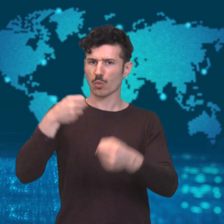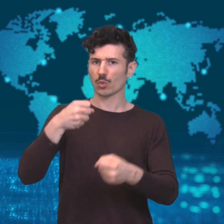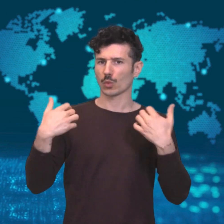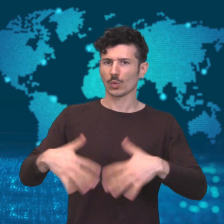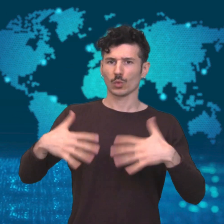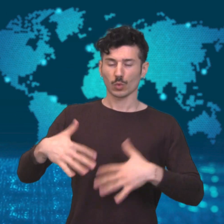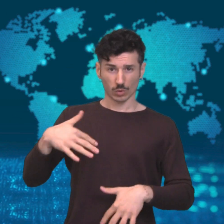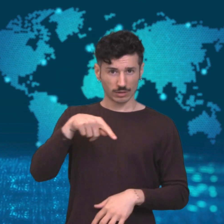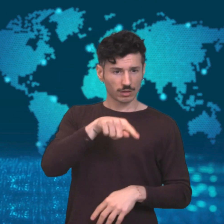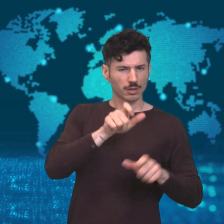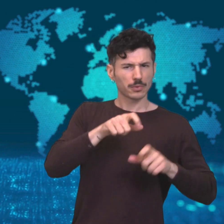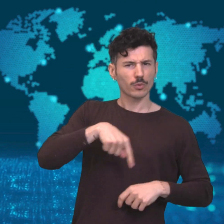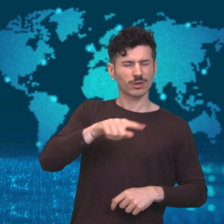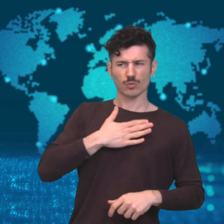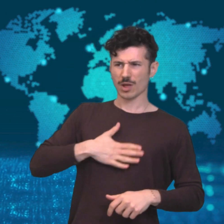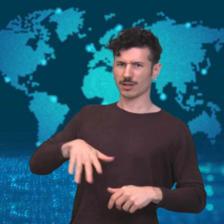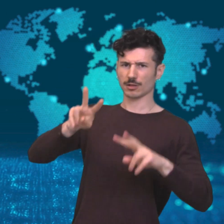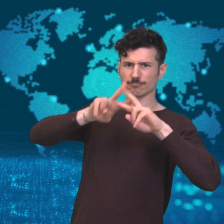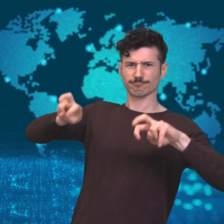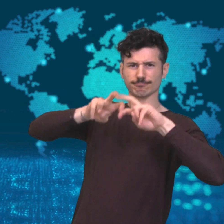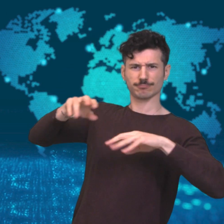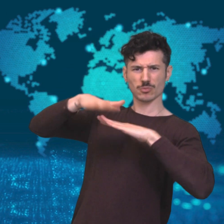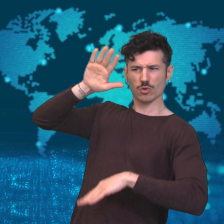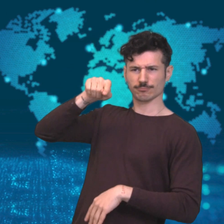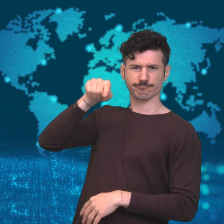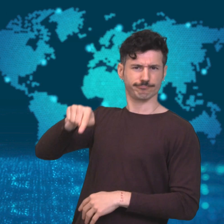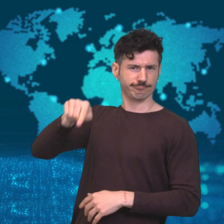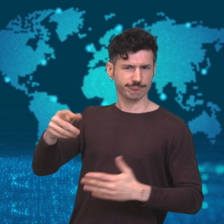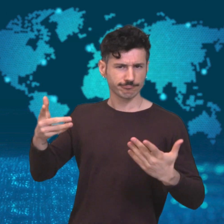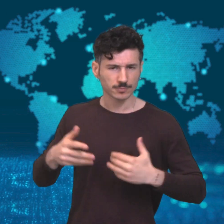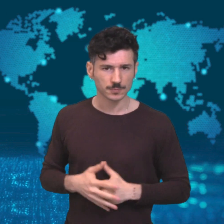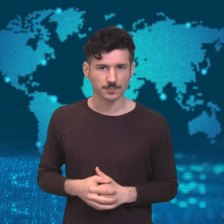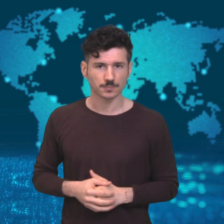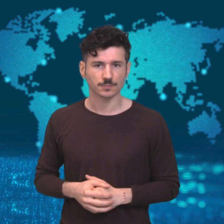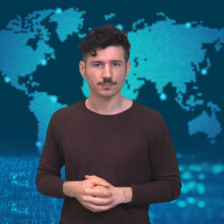into alleged police brutality in suppressing